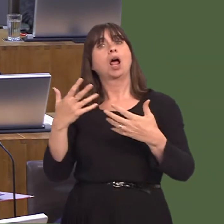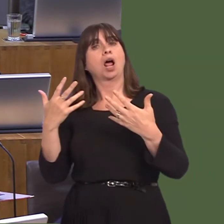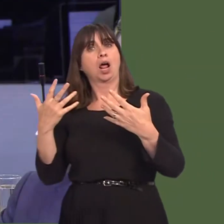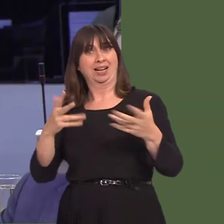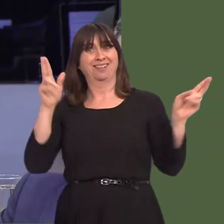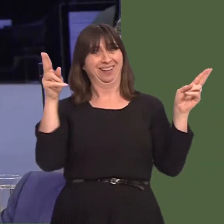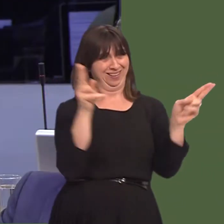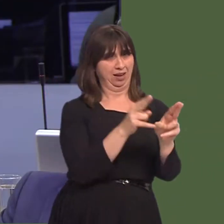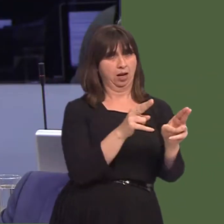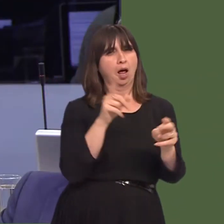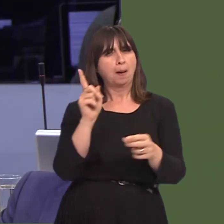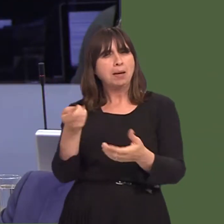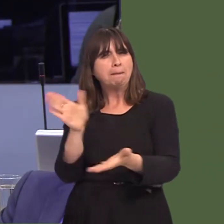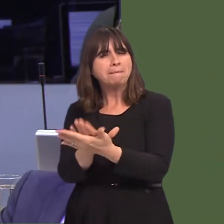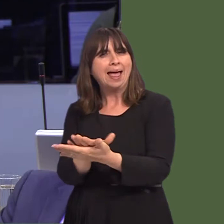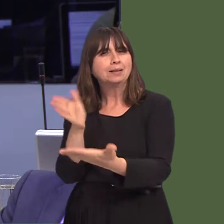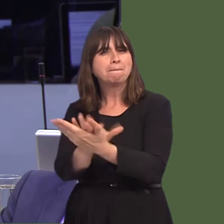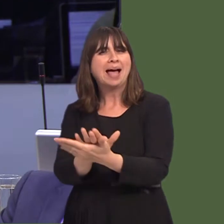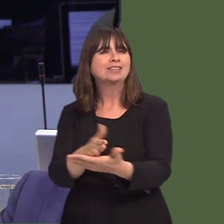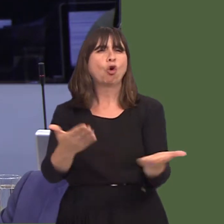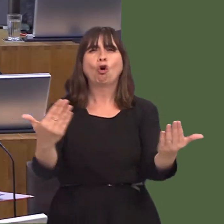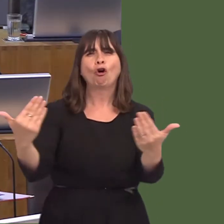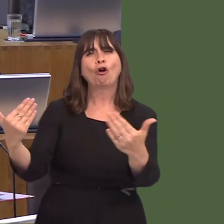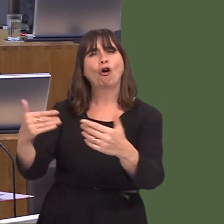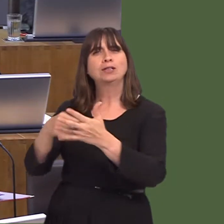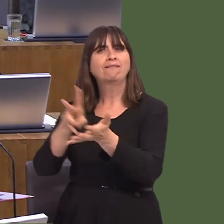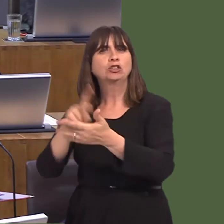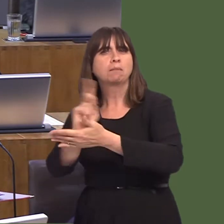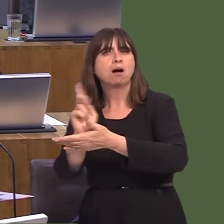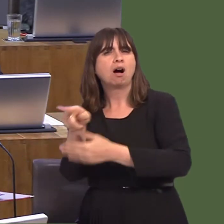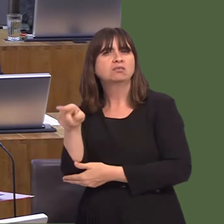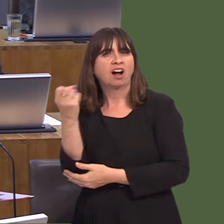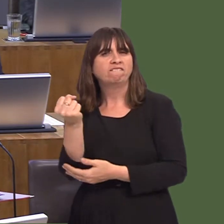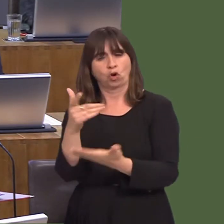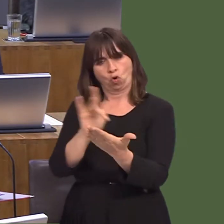If we're saying that, for many people, gambling is an addition, as alcohol and tobacco can